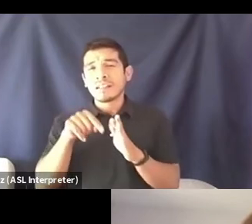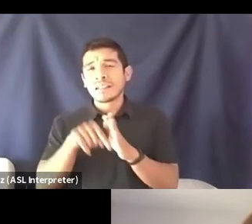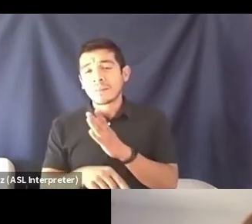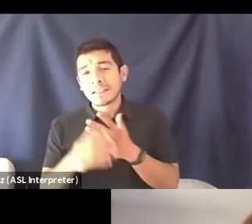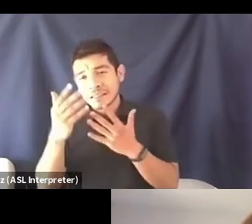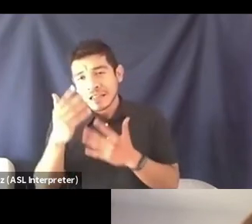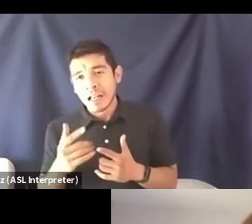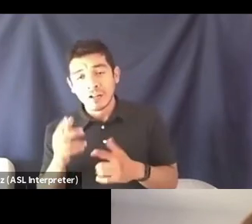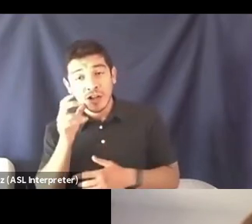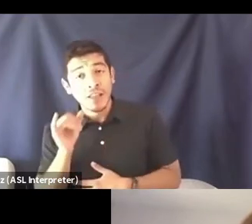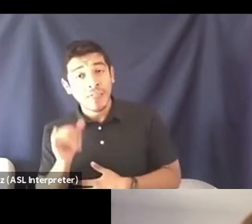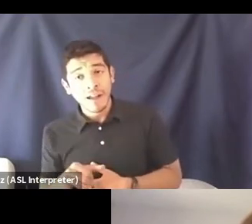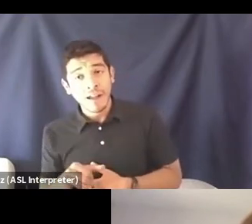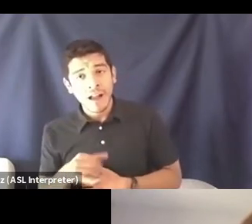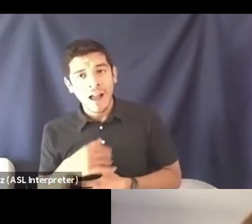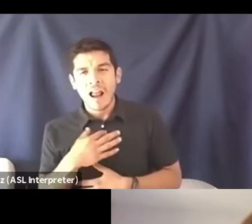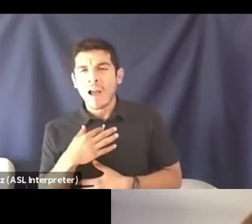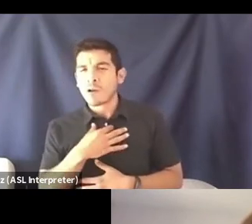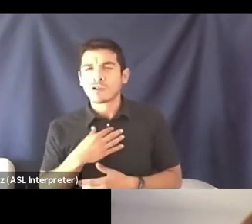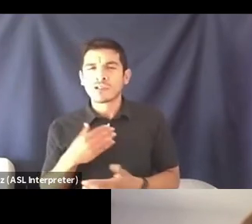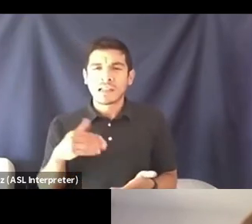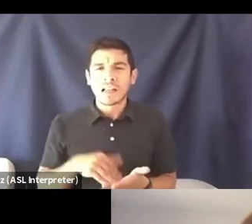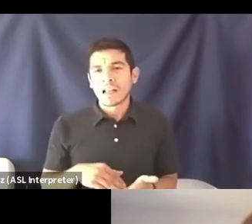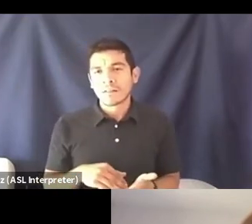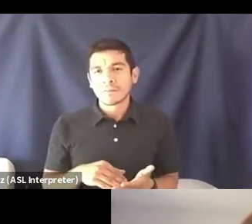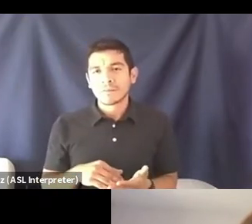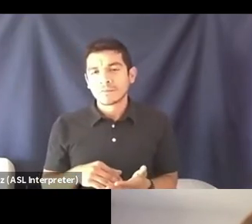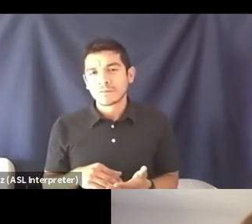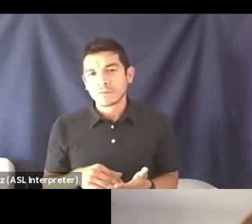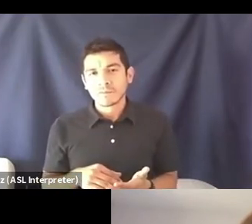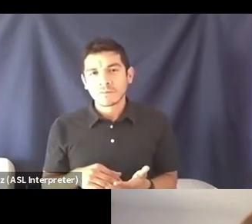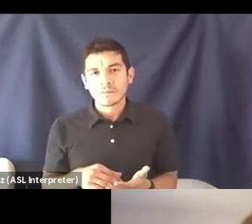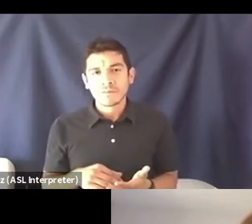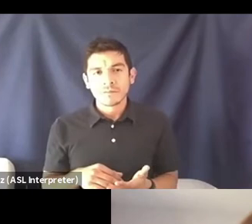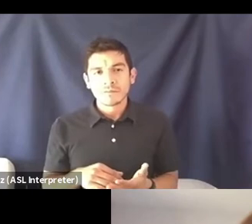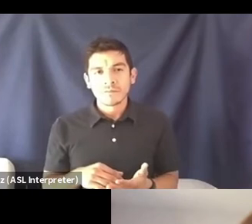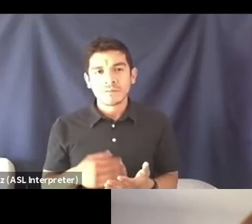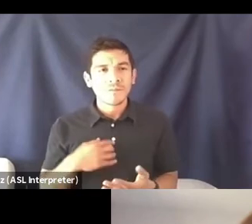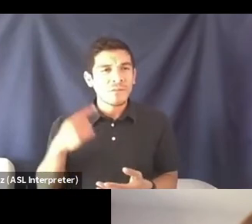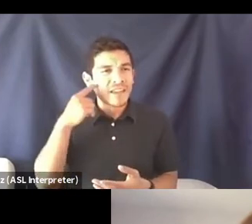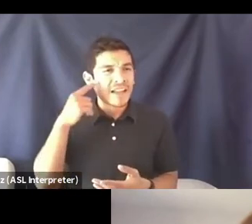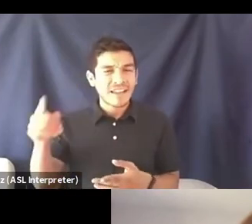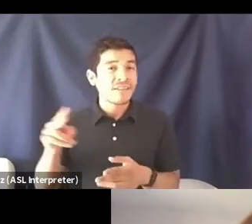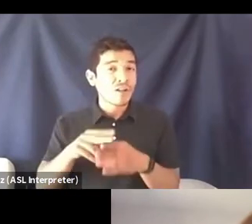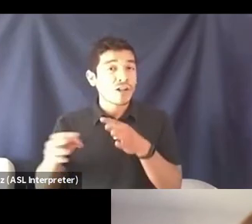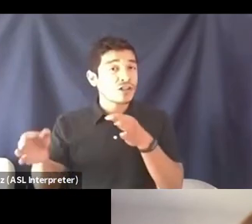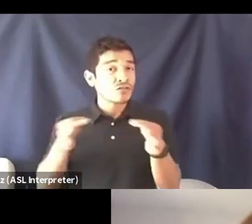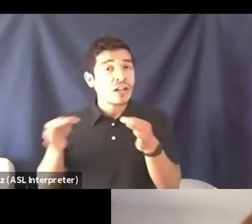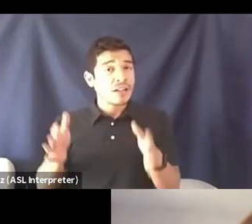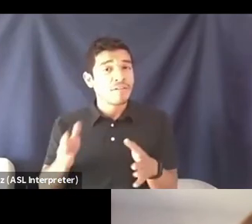And I'm curious again like about I think this is instructive to people.